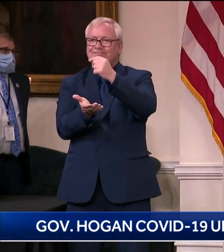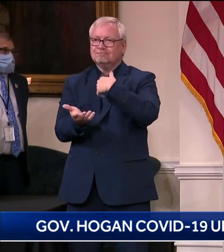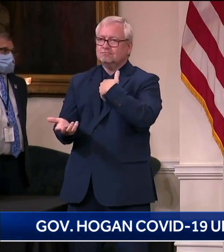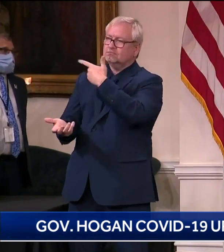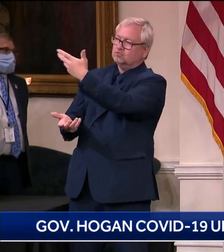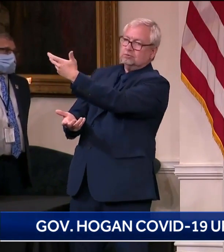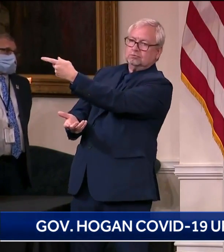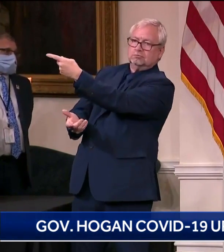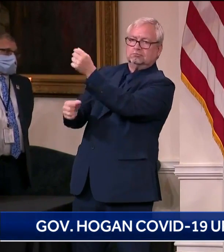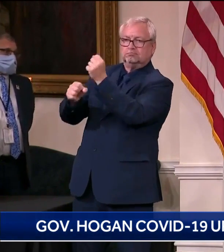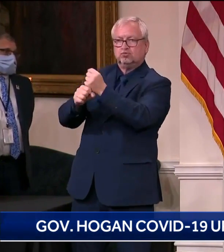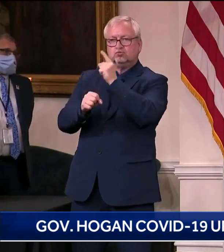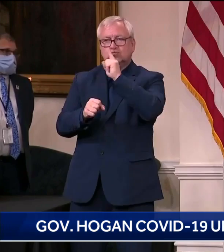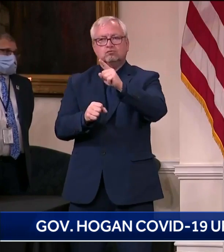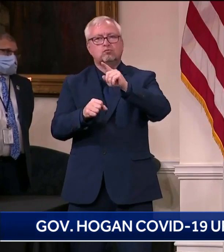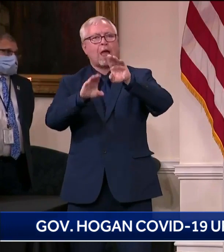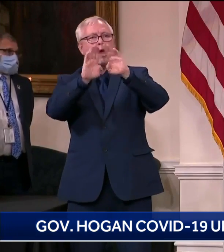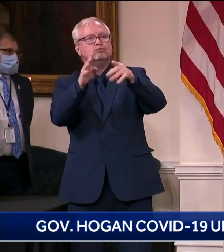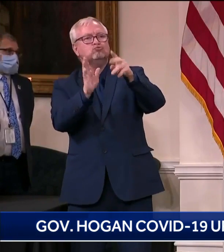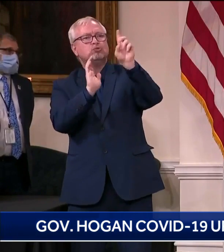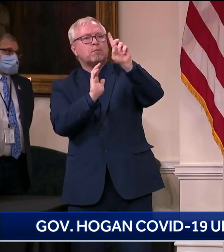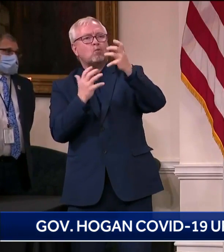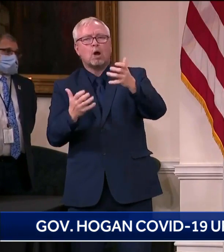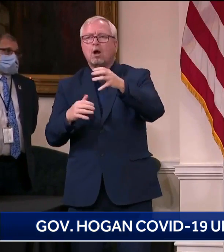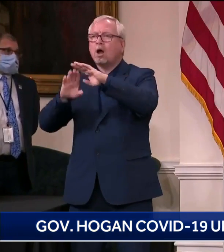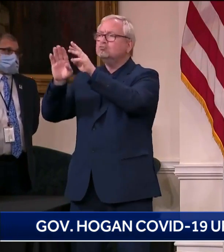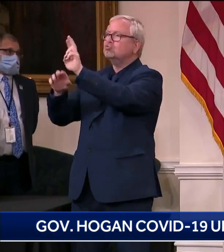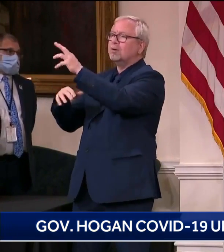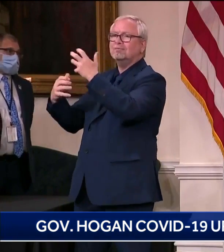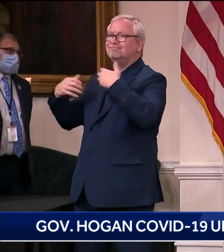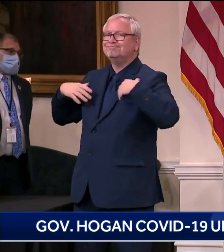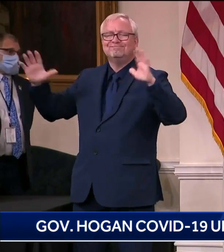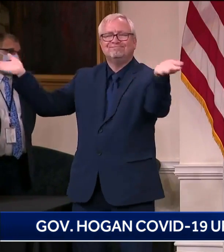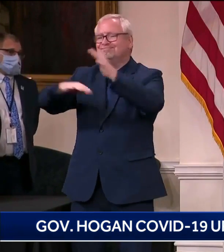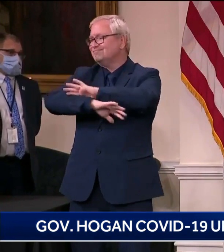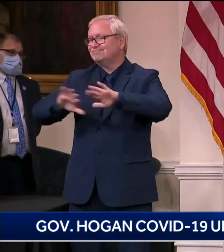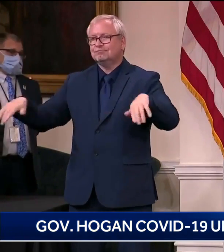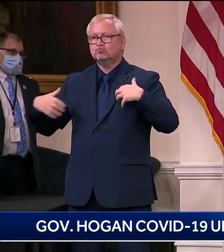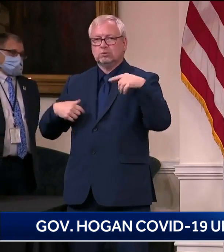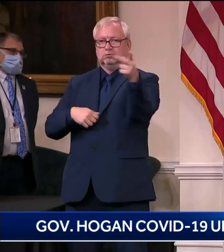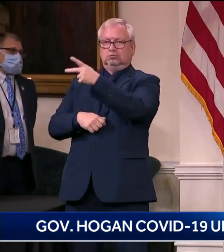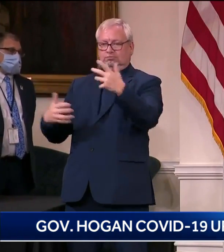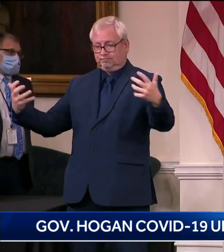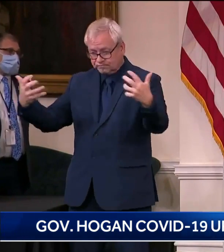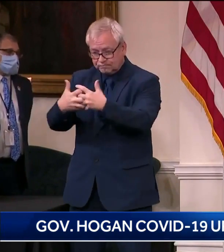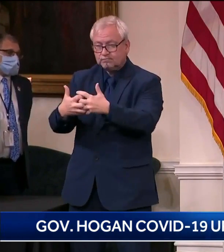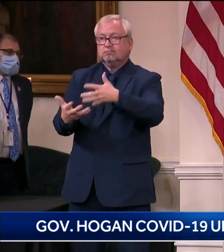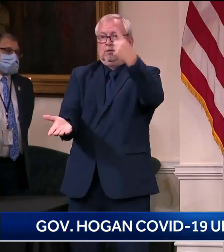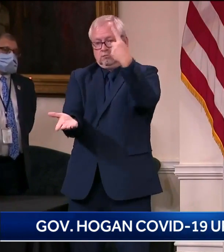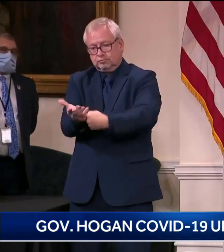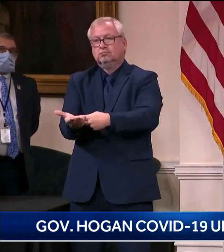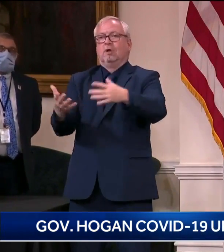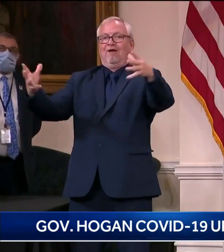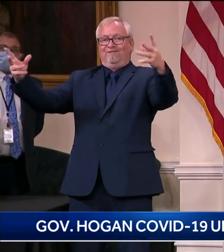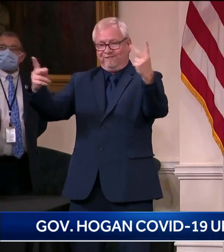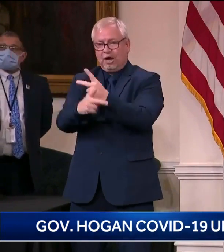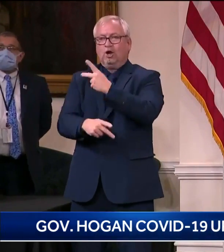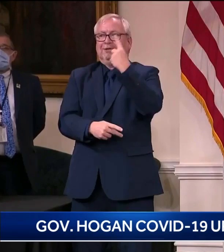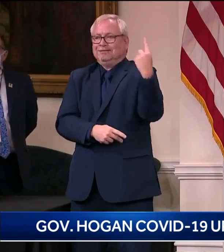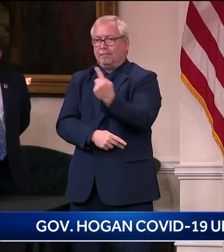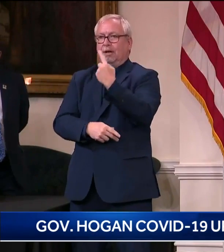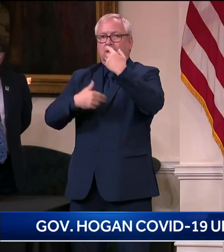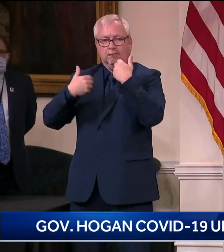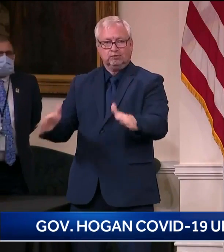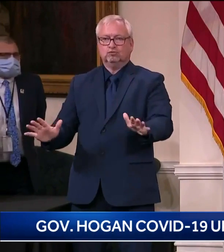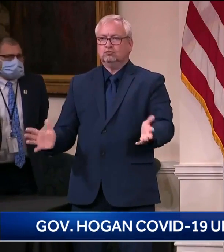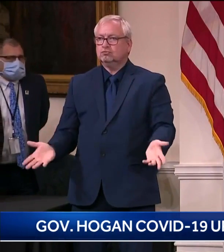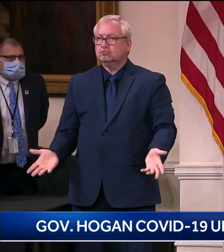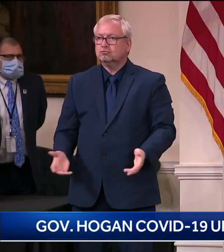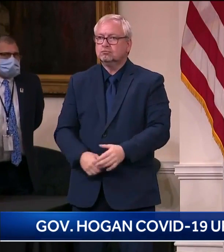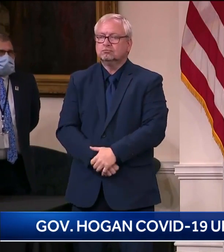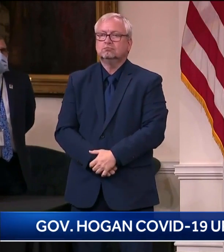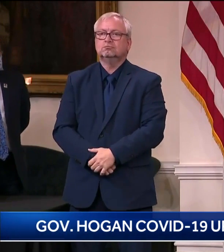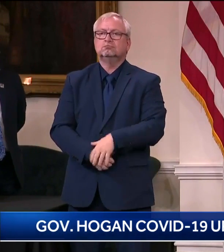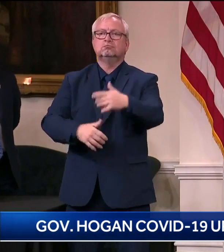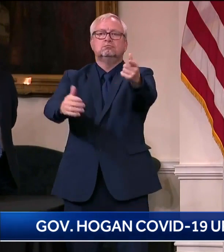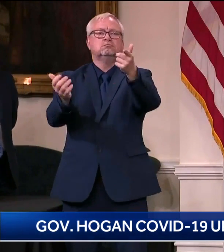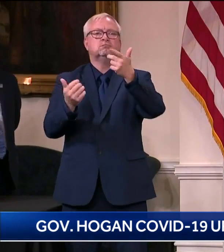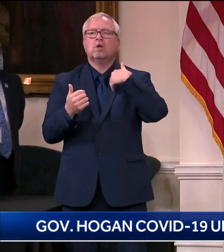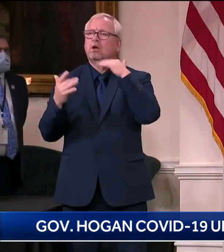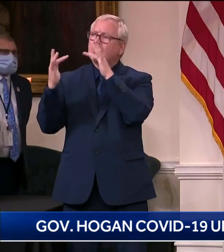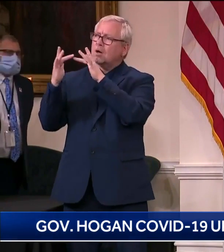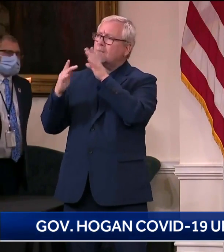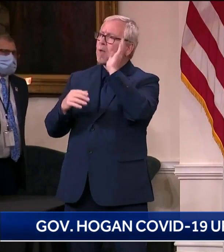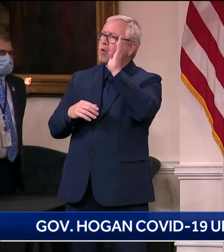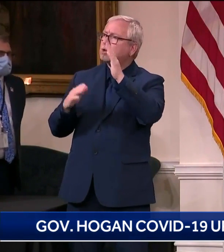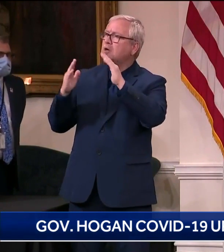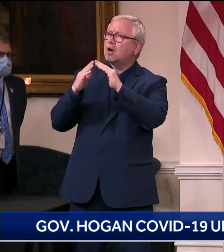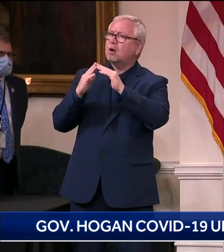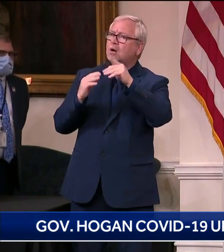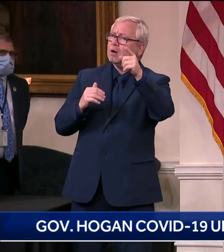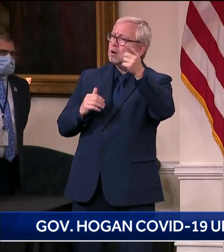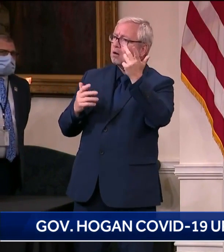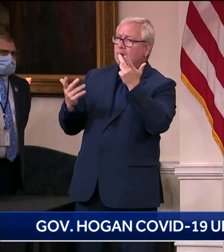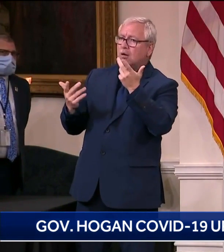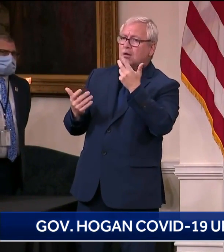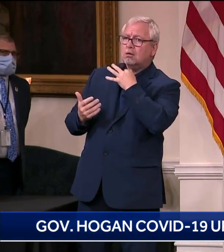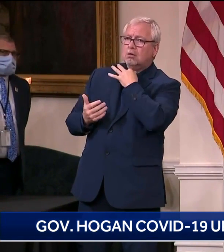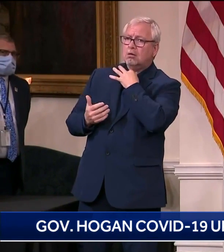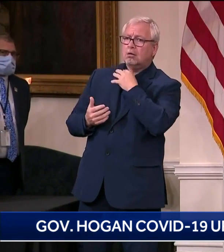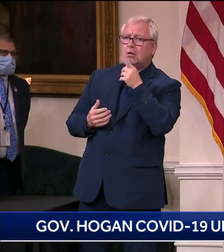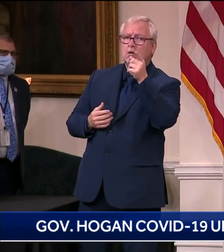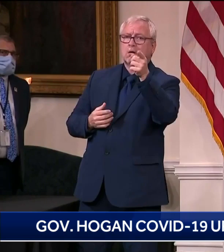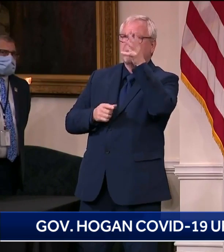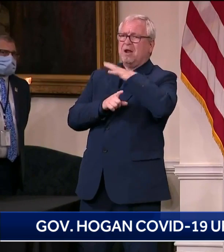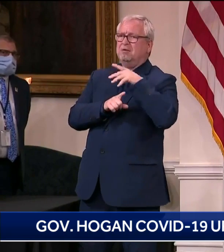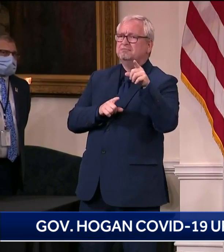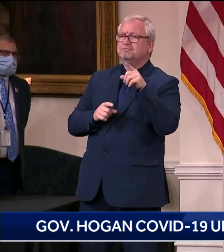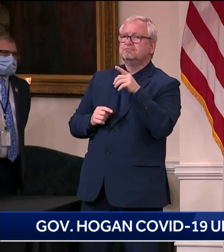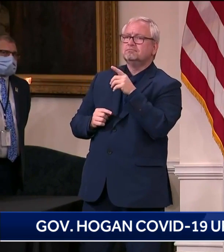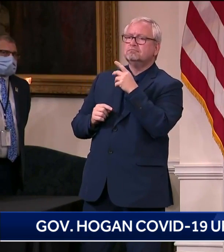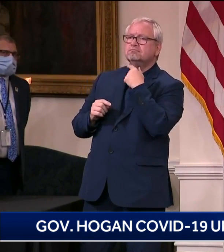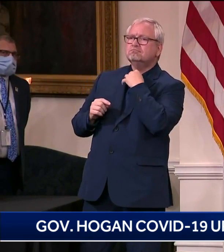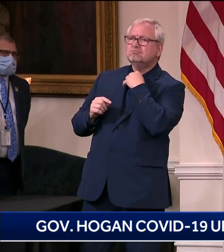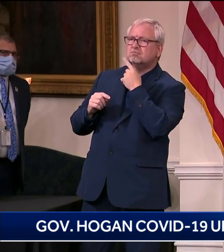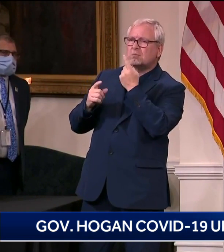MY PUSH IS NOT FOR A SPECIFIC AMOUNT OR SPECIFIC BILL OR WHAT THE DEMOCRATS OR REPUBLICANS WANT, I WANT PEOPLE TO FIGURE OUT SOME KIND OF COMPROMISE.